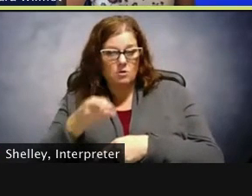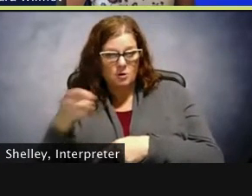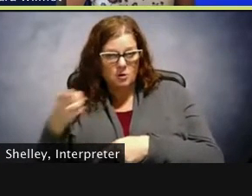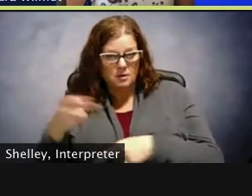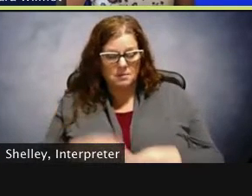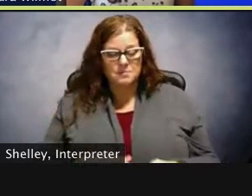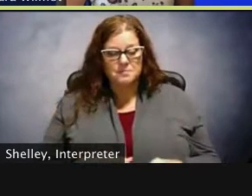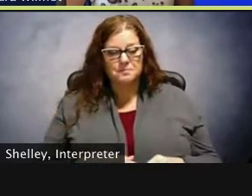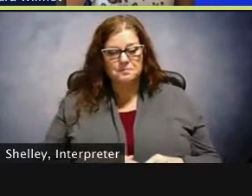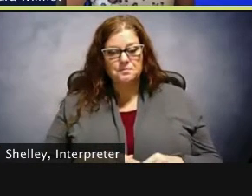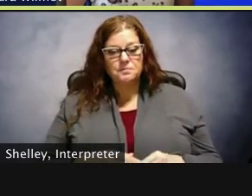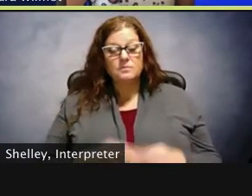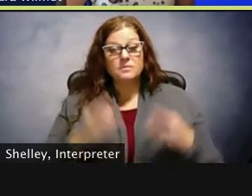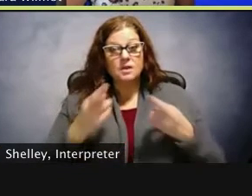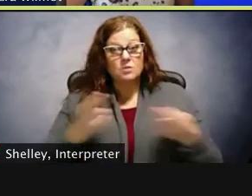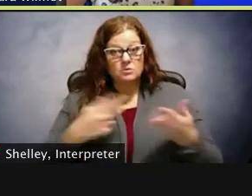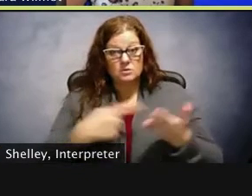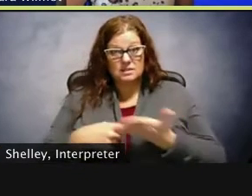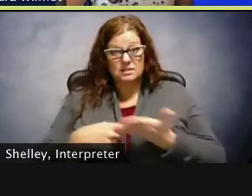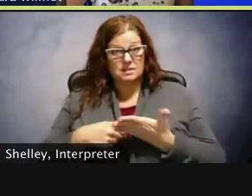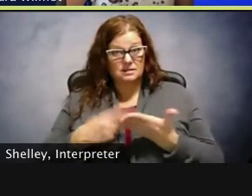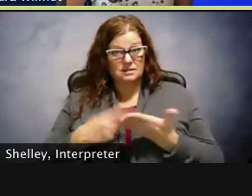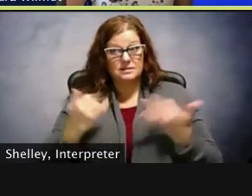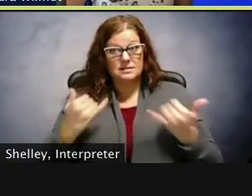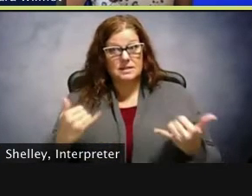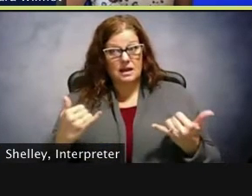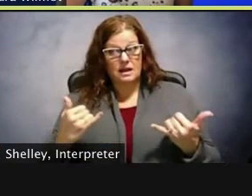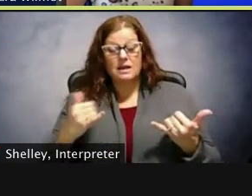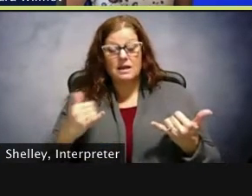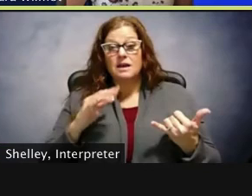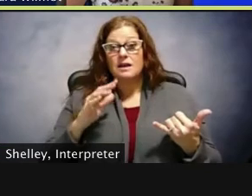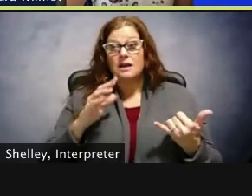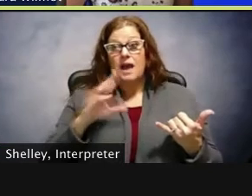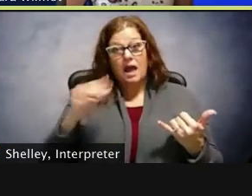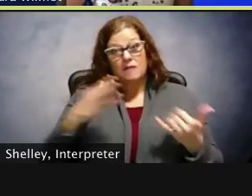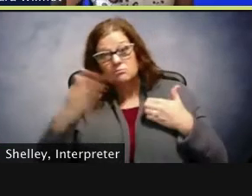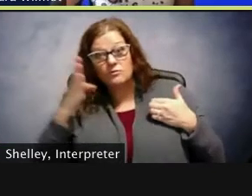resources discussed during the webinars as well as the slide deck can be found in the LiveBinder.